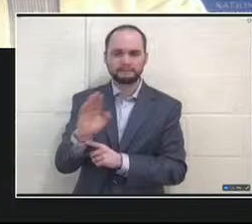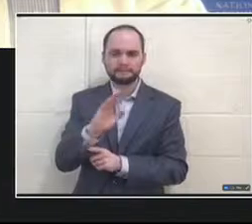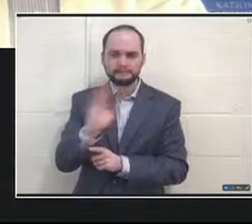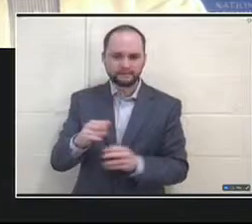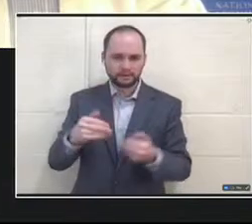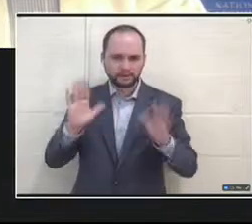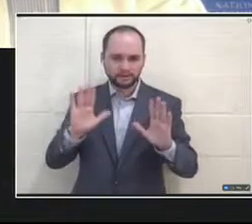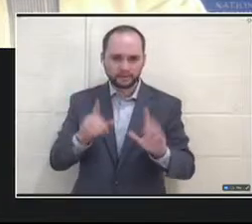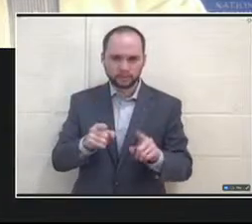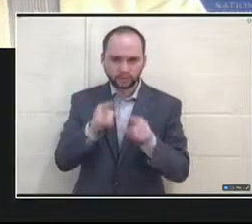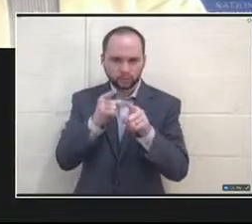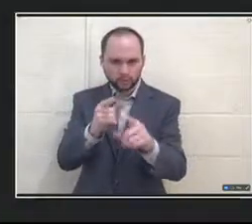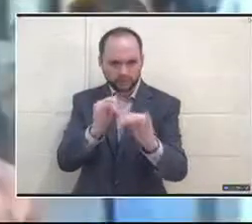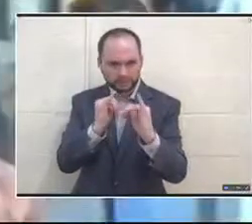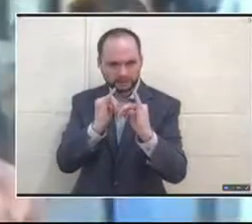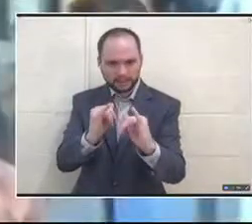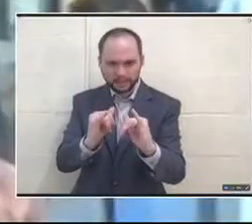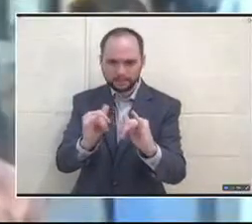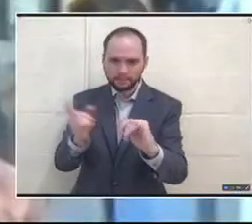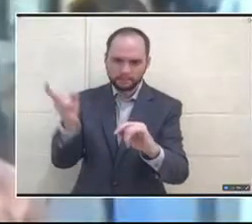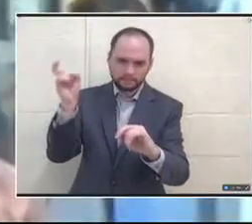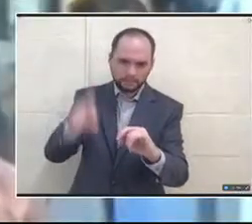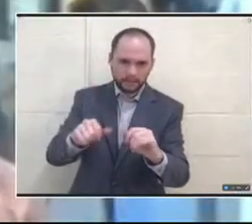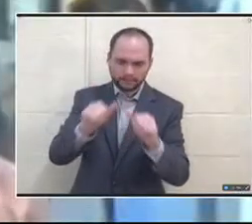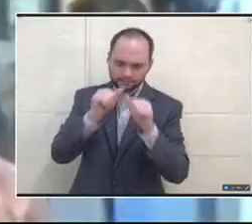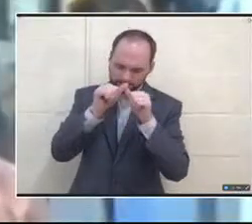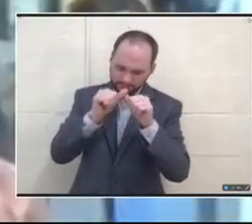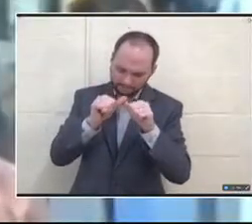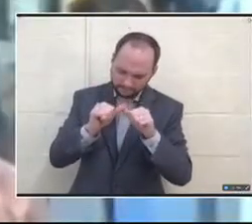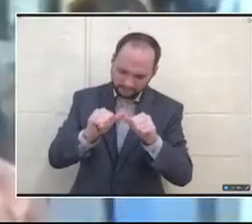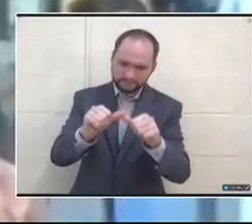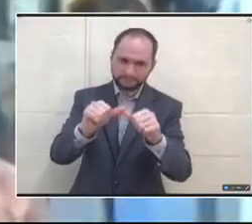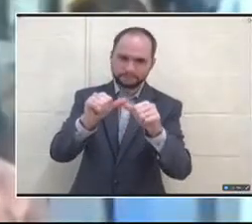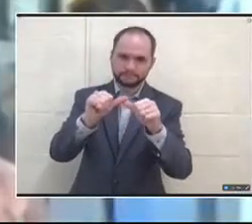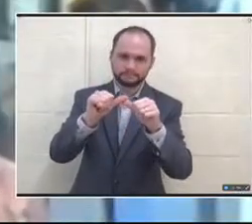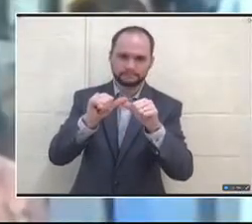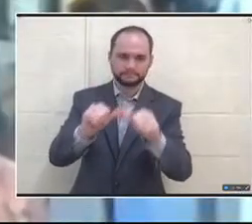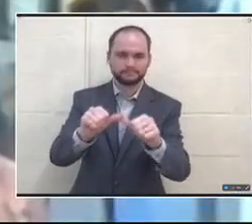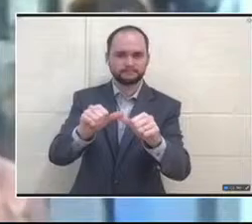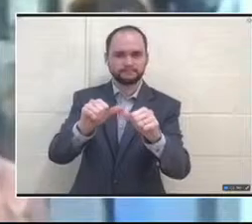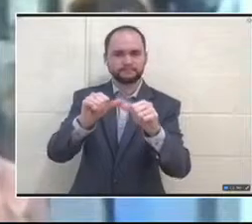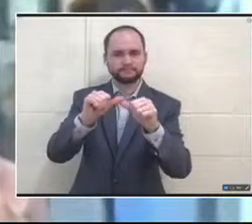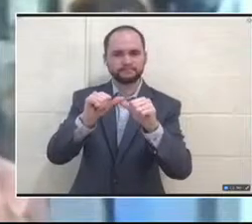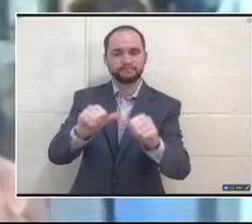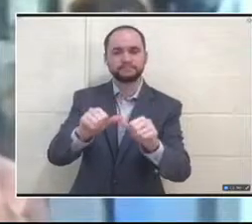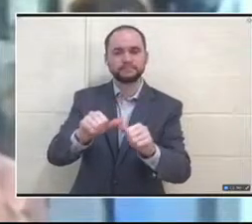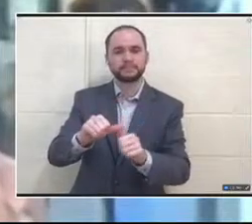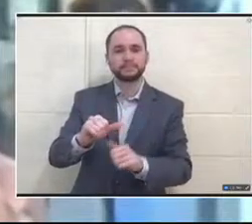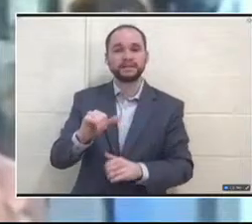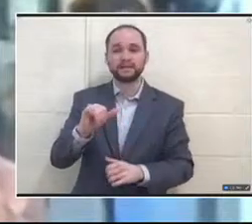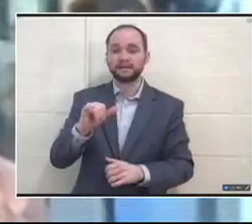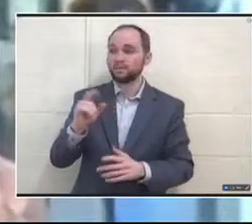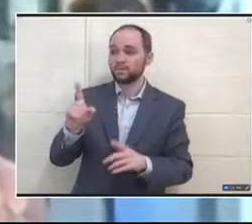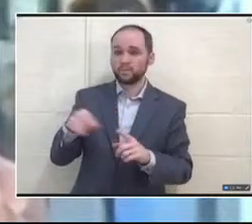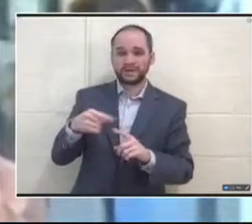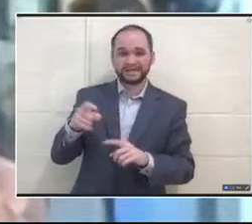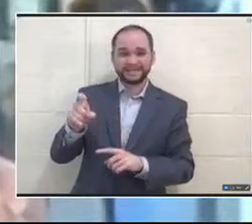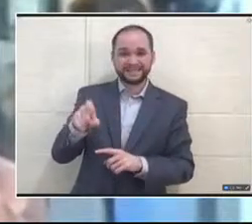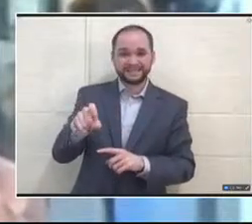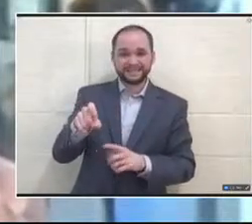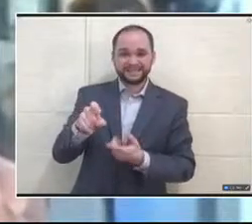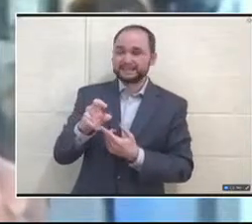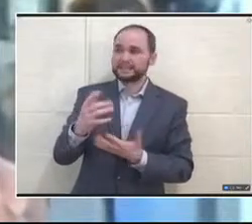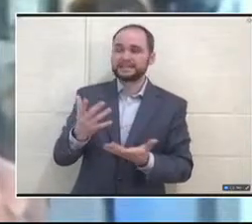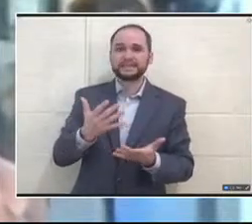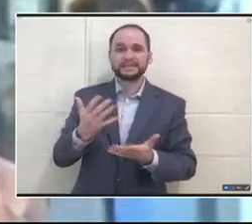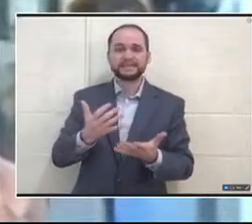There's always a way. Someone will always come to your aid to help you along with realizing